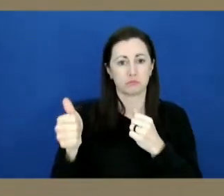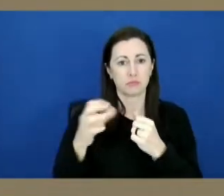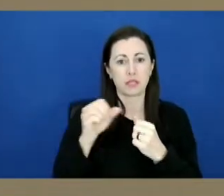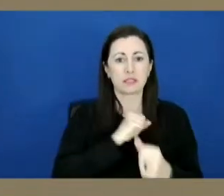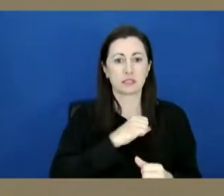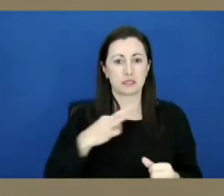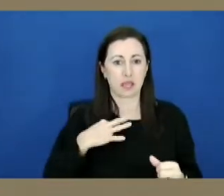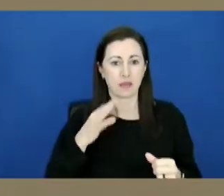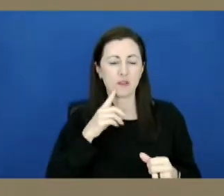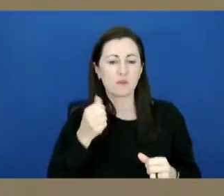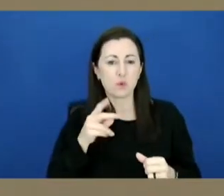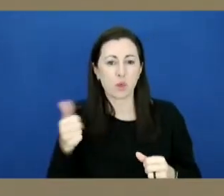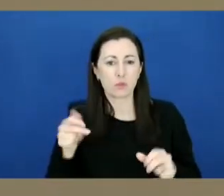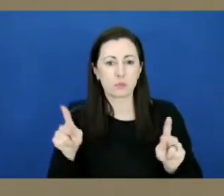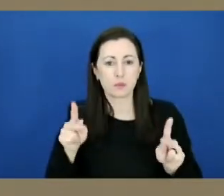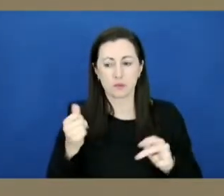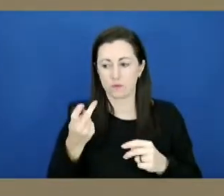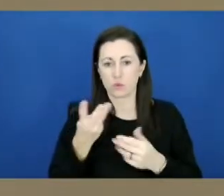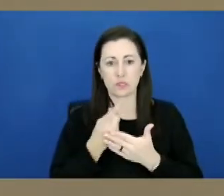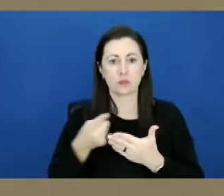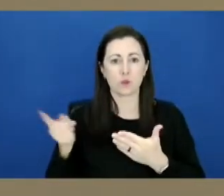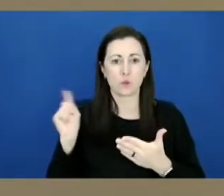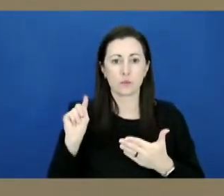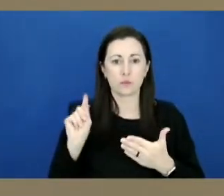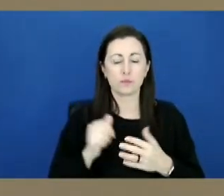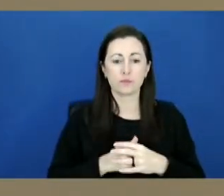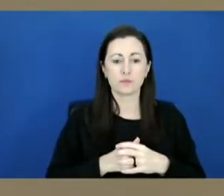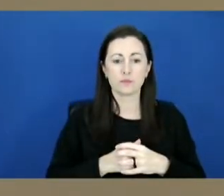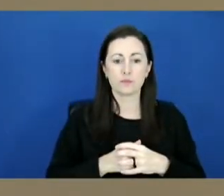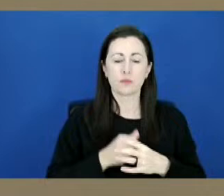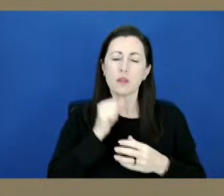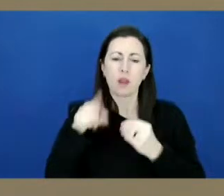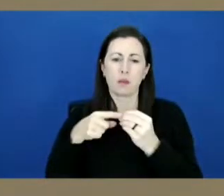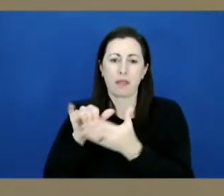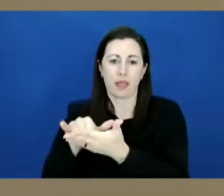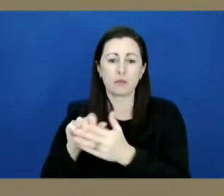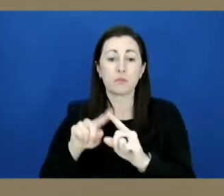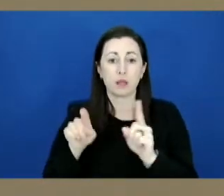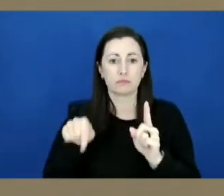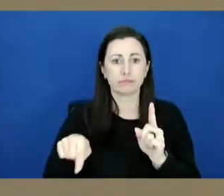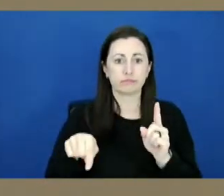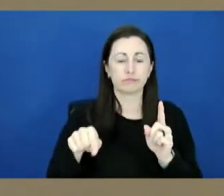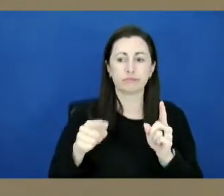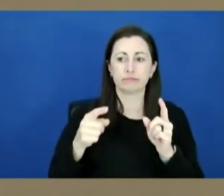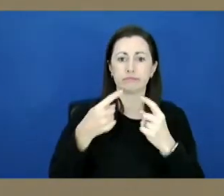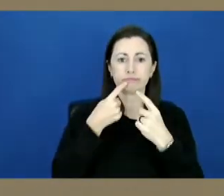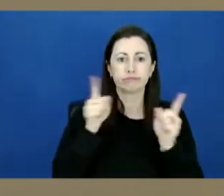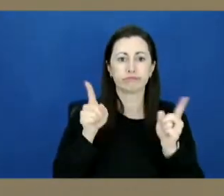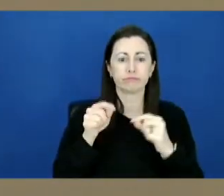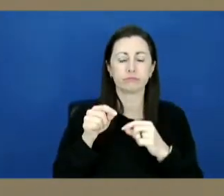SUPPORT. I MET WITH HE AND HIS STAFF AND SOME OTHER PEOPLE A COUPLE OF